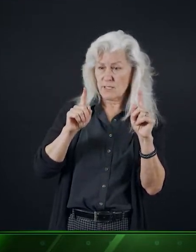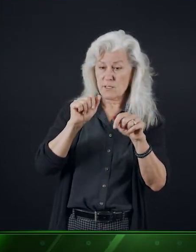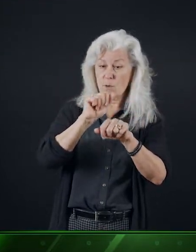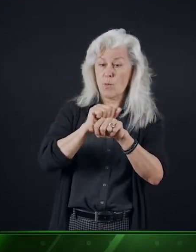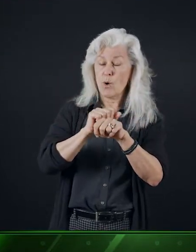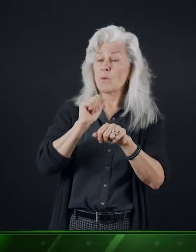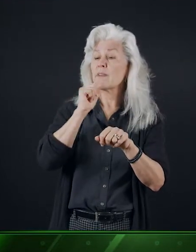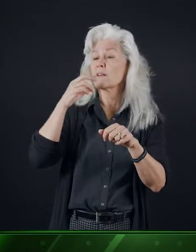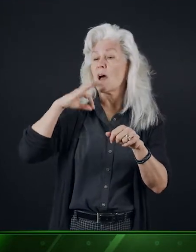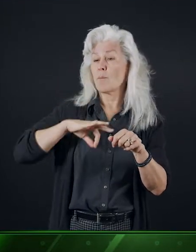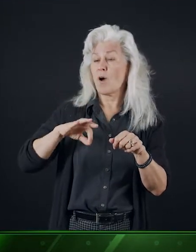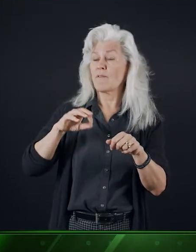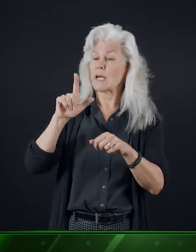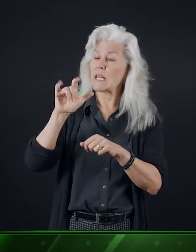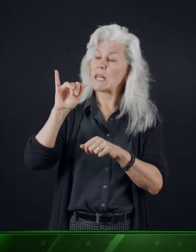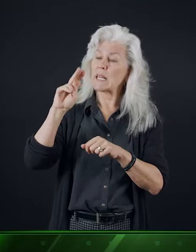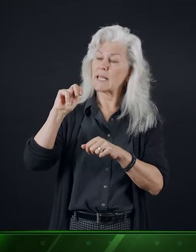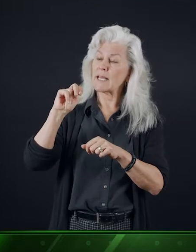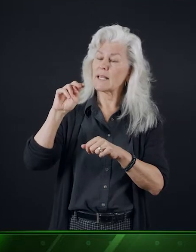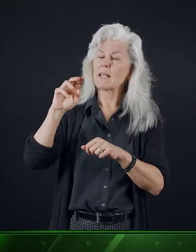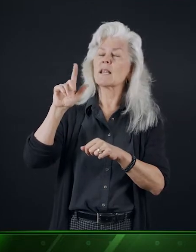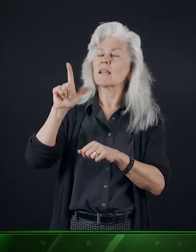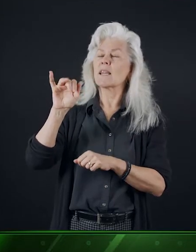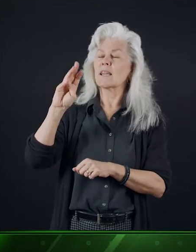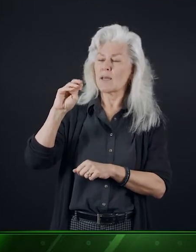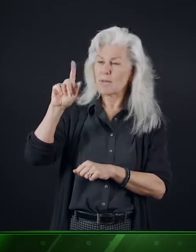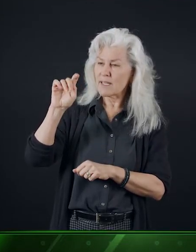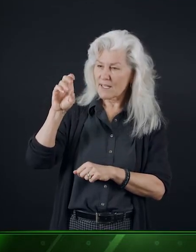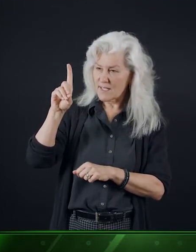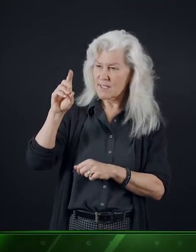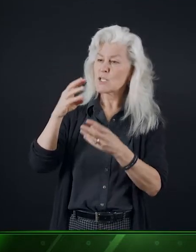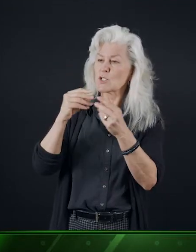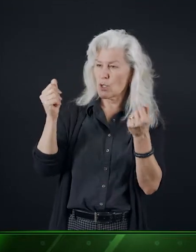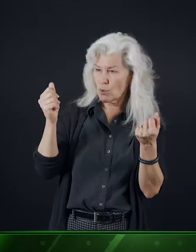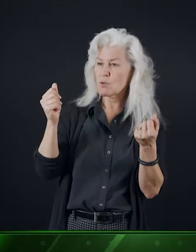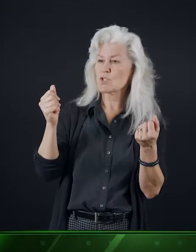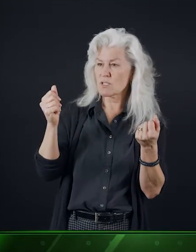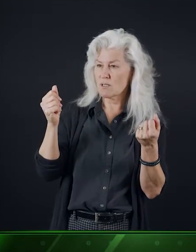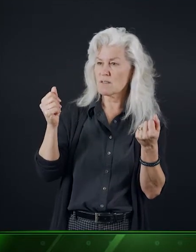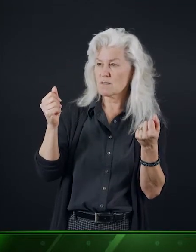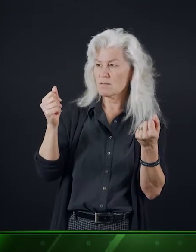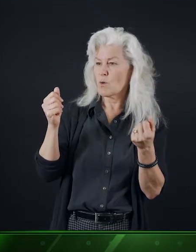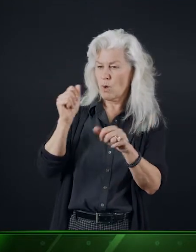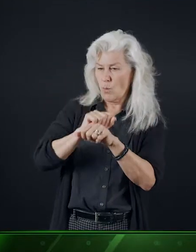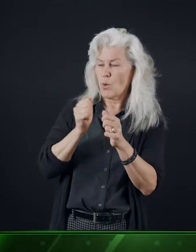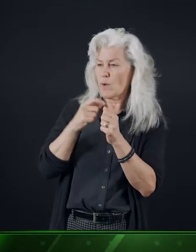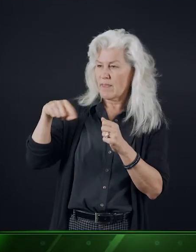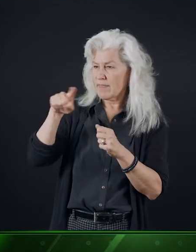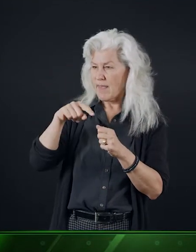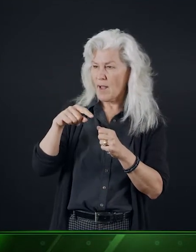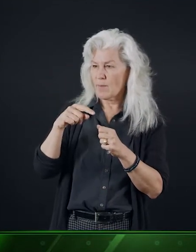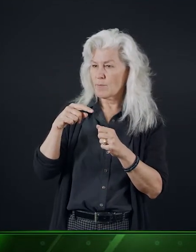on Halo- themed prosthetics, including Infinite- specific ones. In-game and out-of-game, we think this is a really important space to engage with.